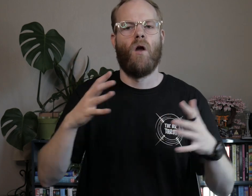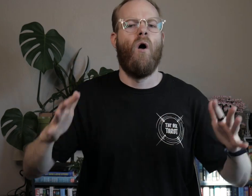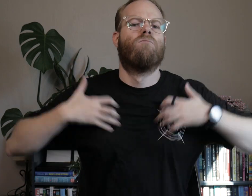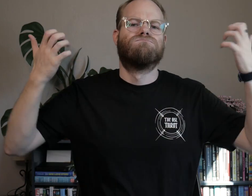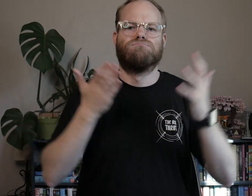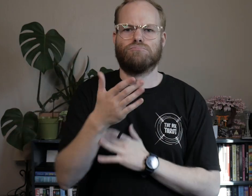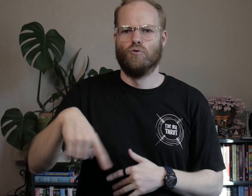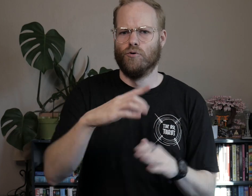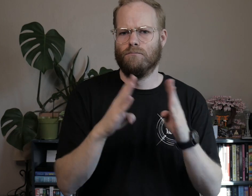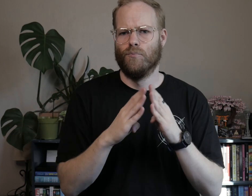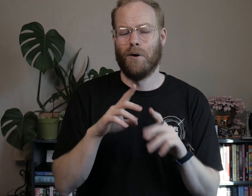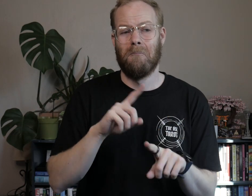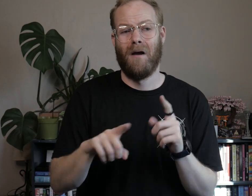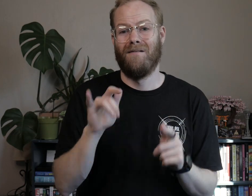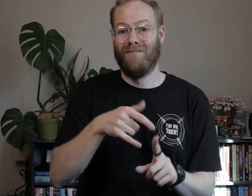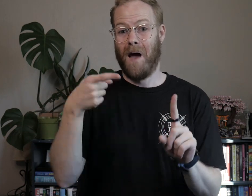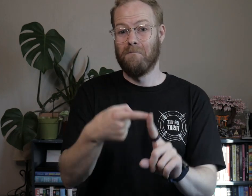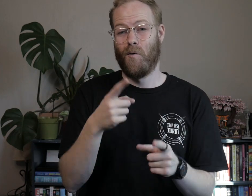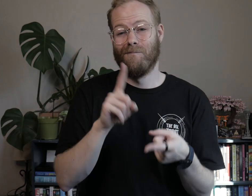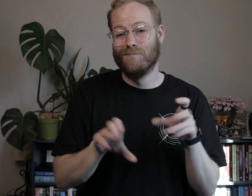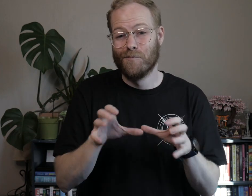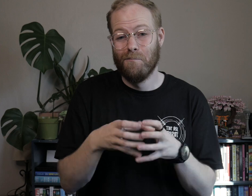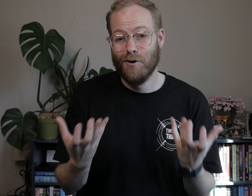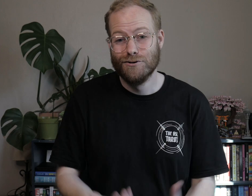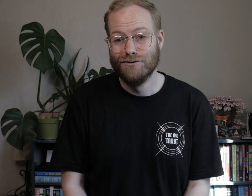outrage spreads through the community, but there isn’t much to be done at that point.